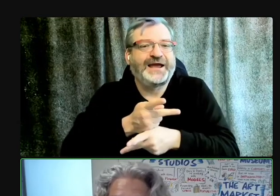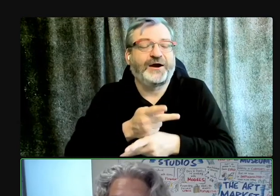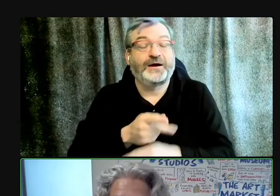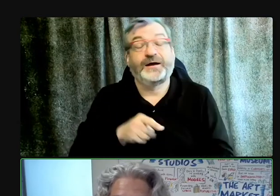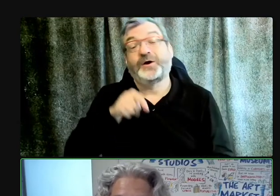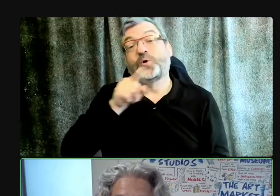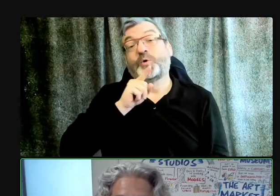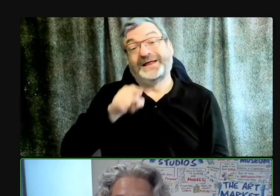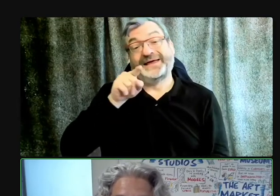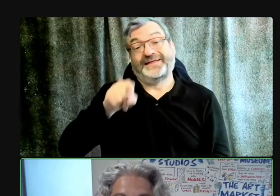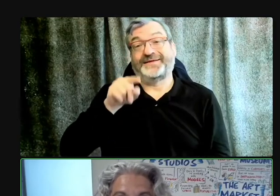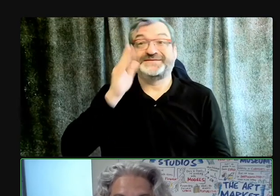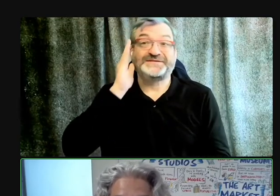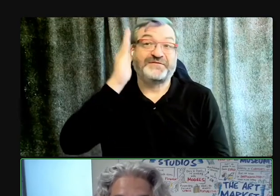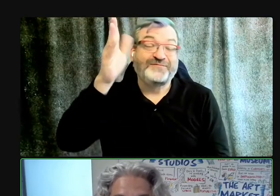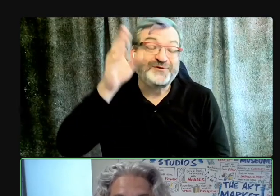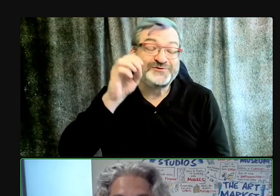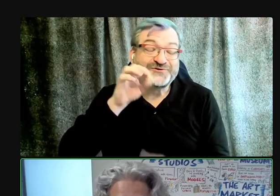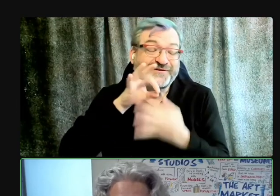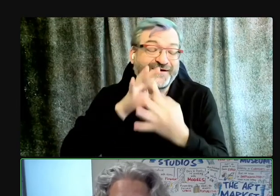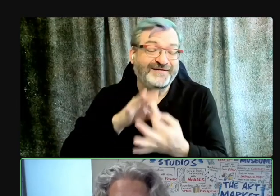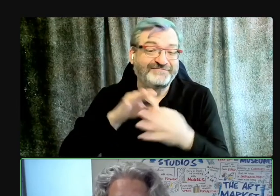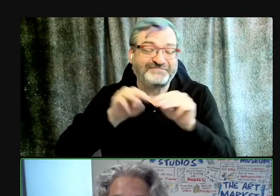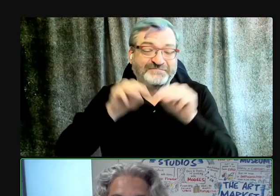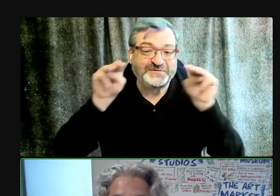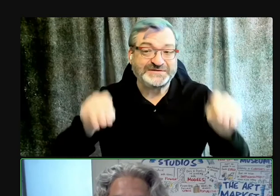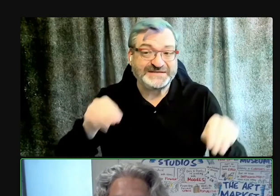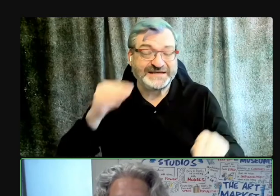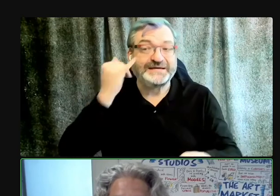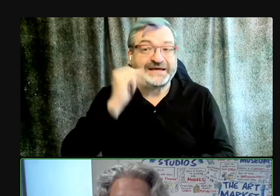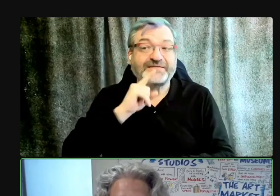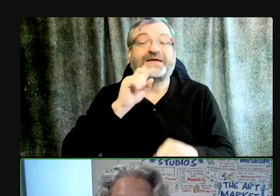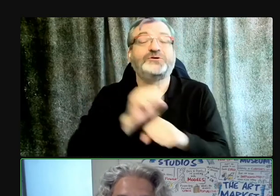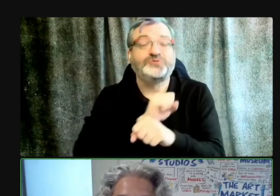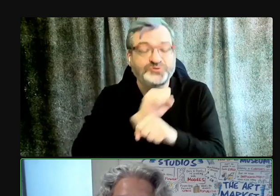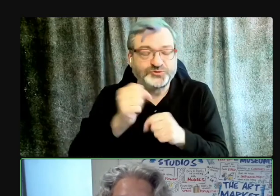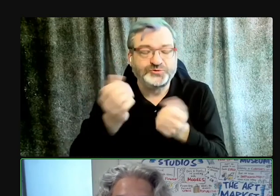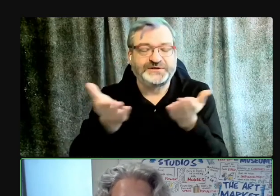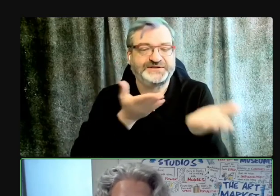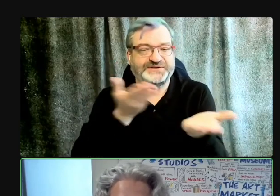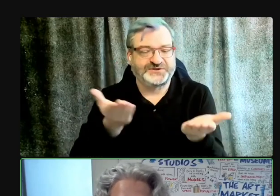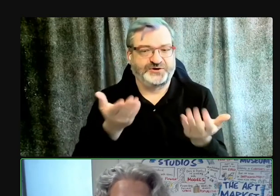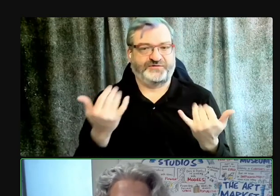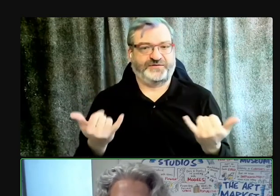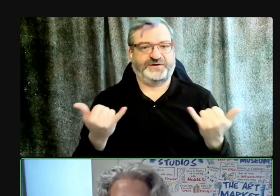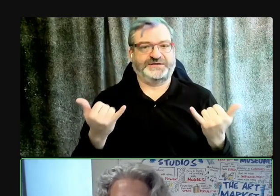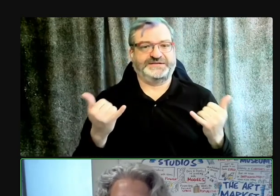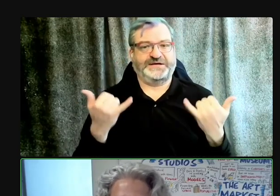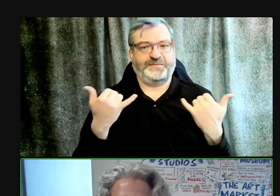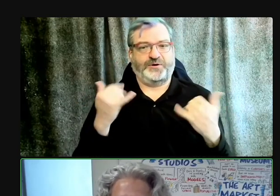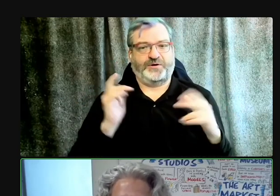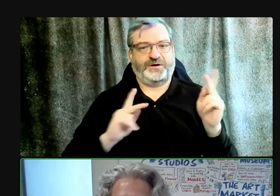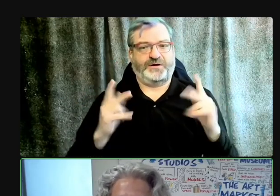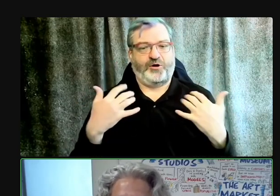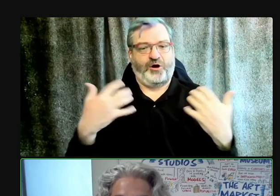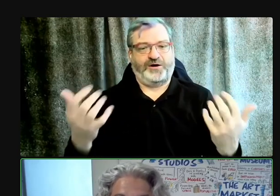If they are going to truly serve contemporary audience as well, we must continue to invest in new ideas